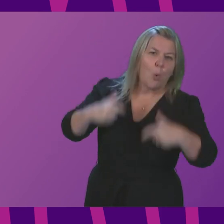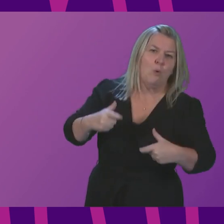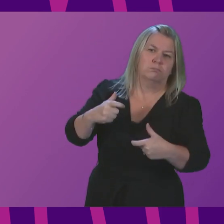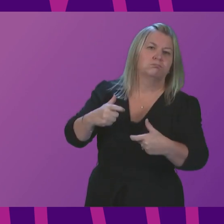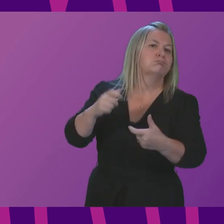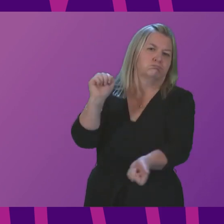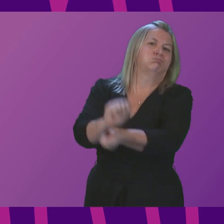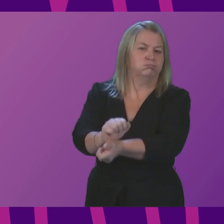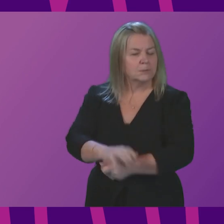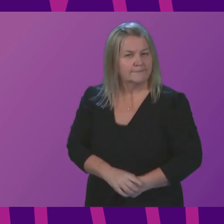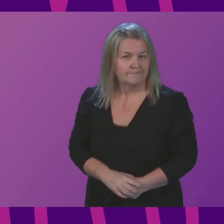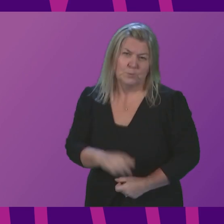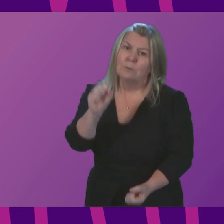that sends an important message.